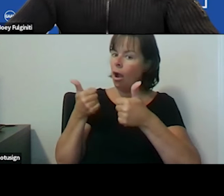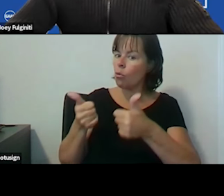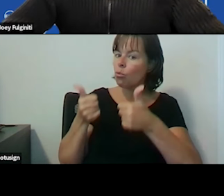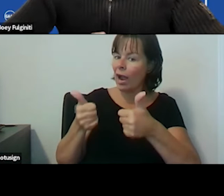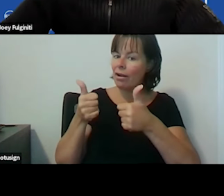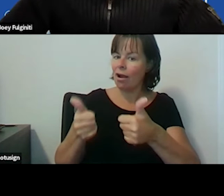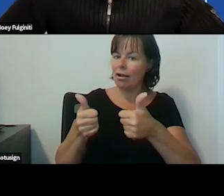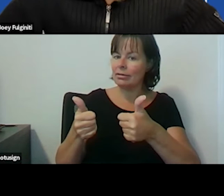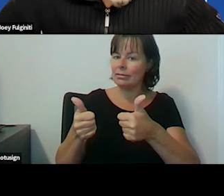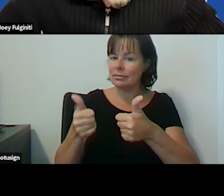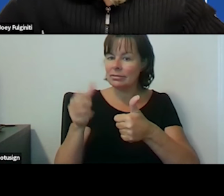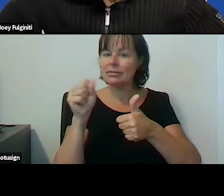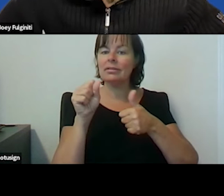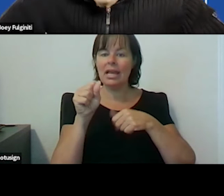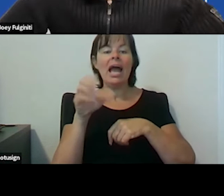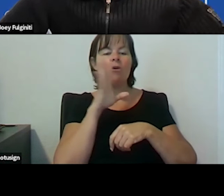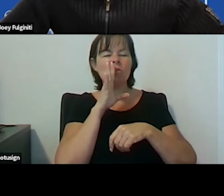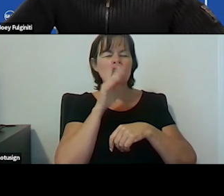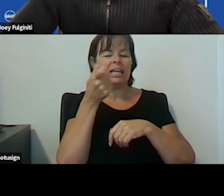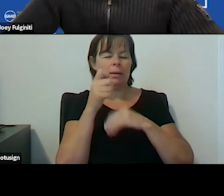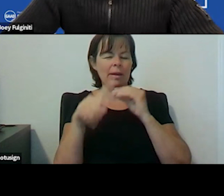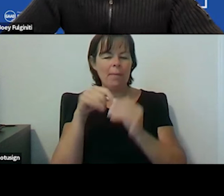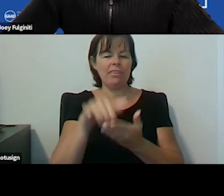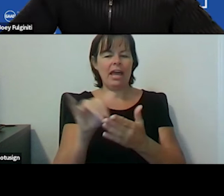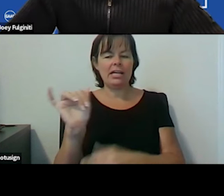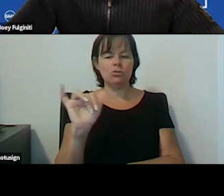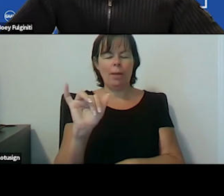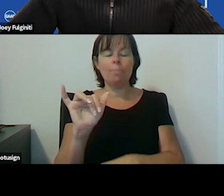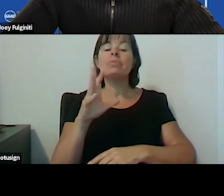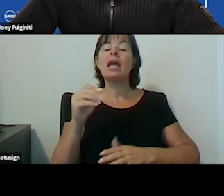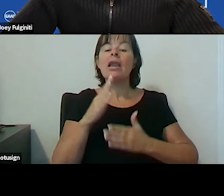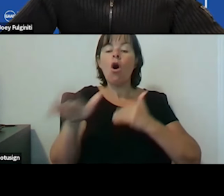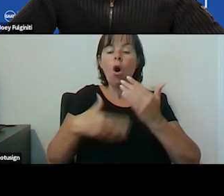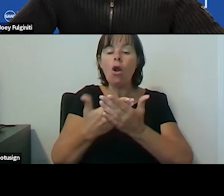text I'm going to talk a little bit about that too yeah all these things that we do as designers um